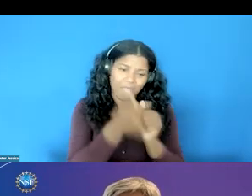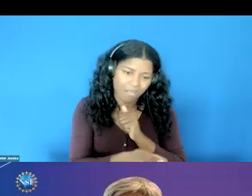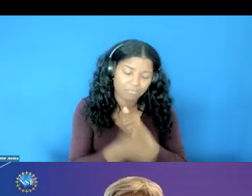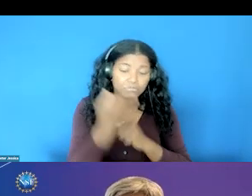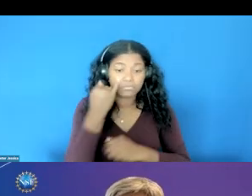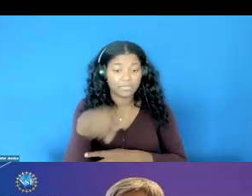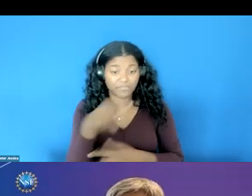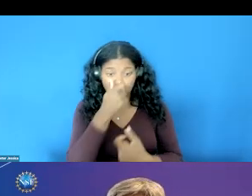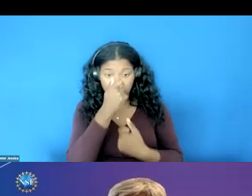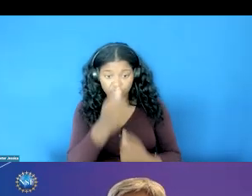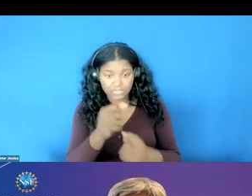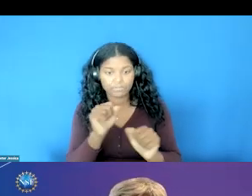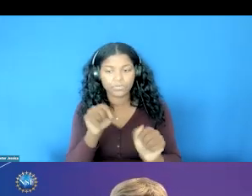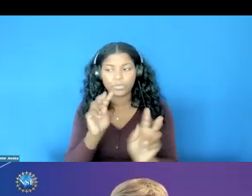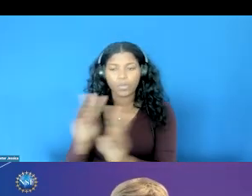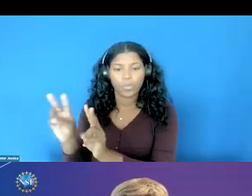for updates on the next submission date.